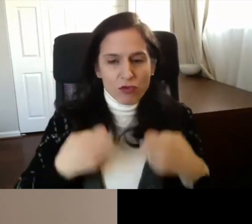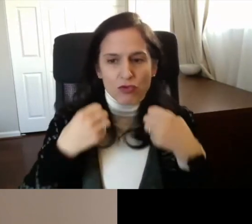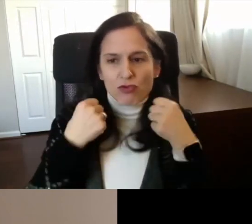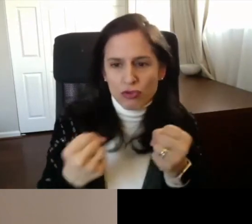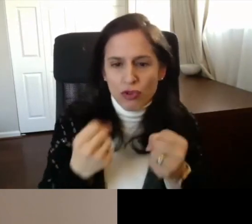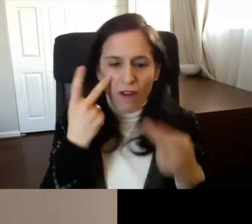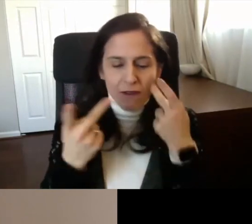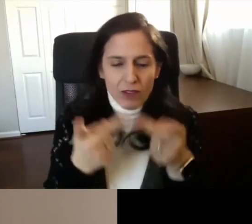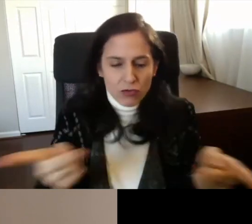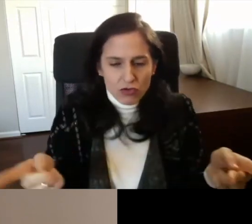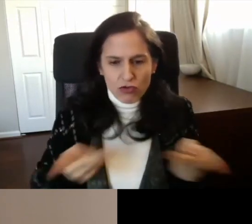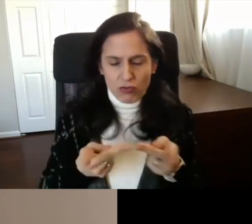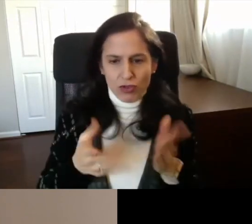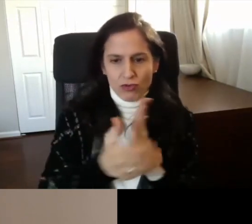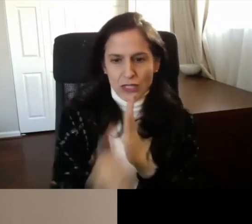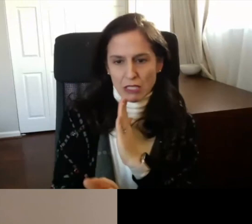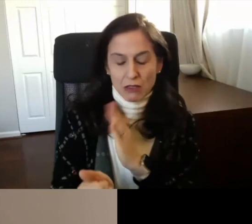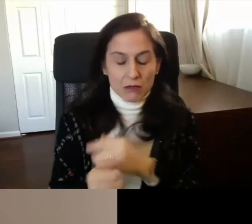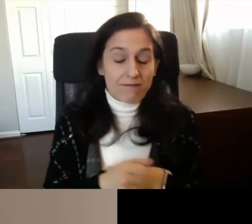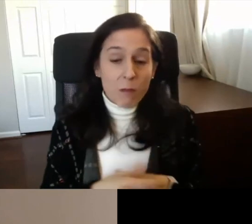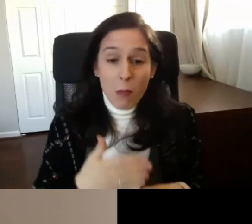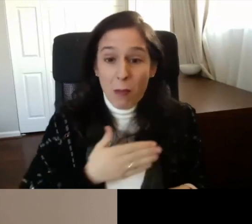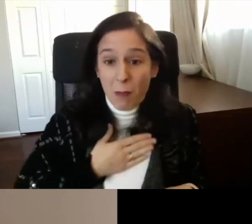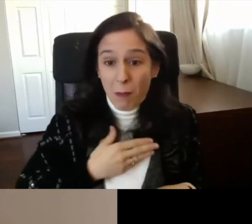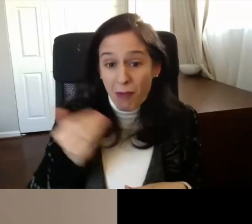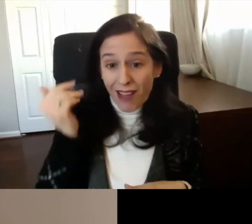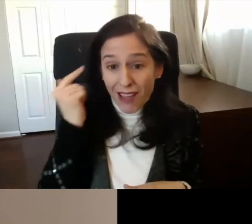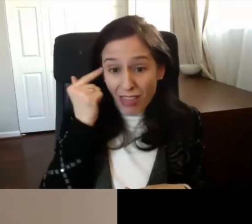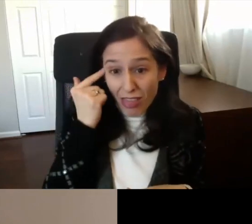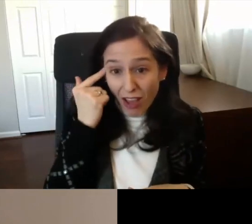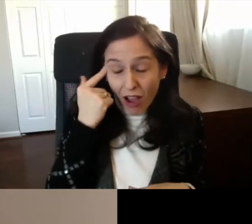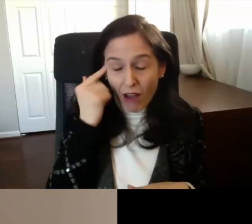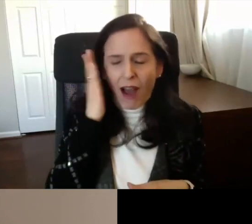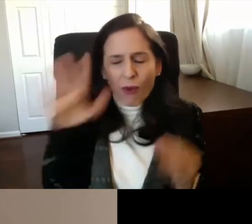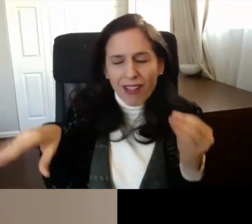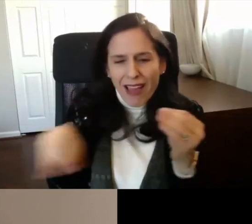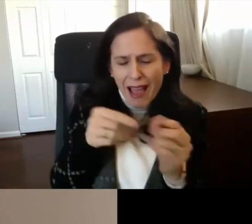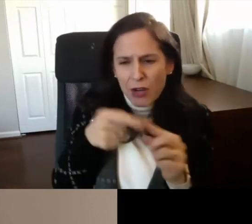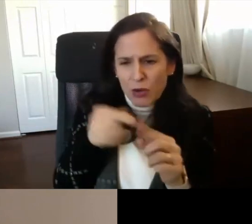because it's a visual spatial language